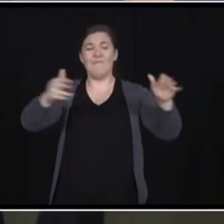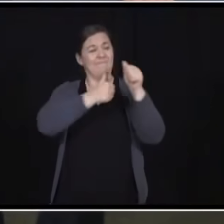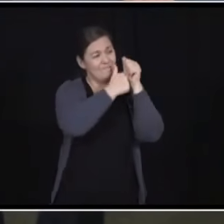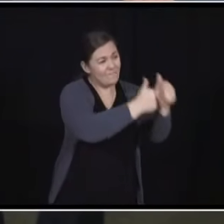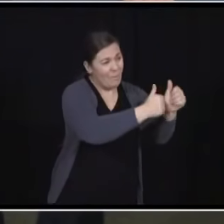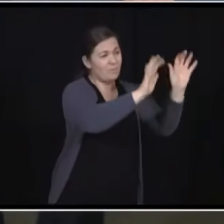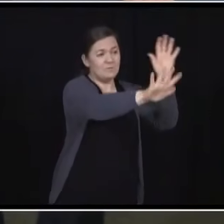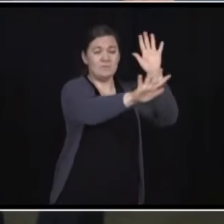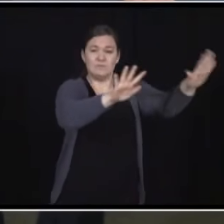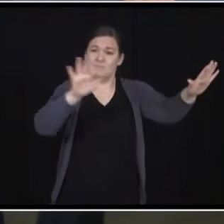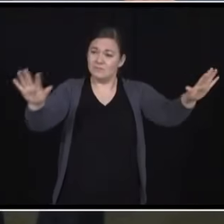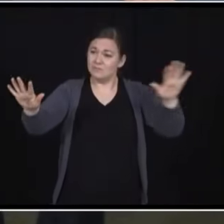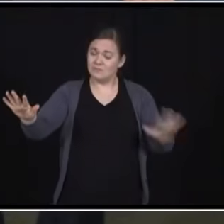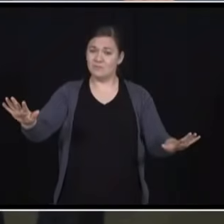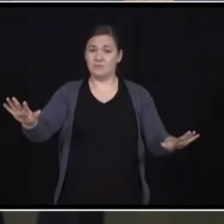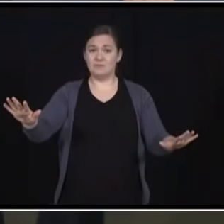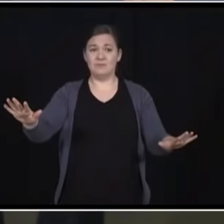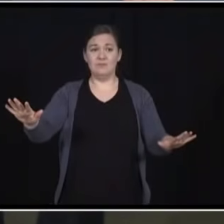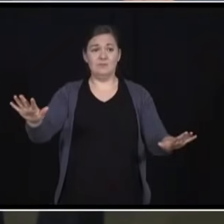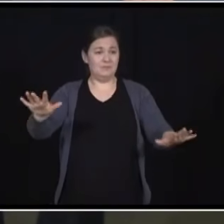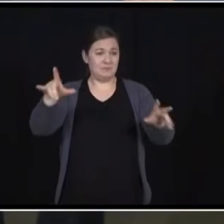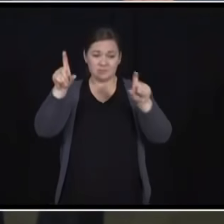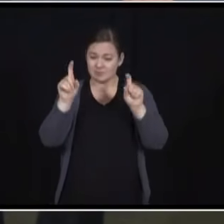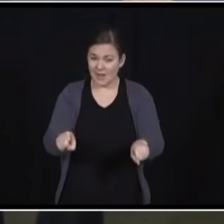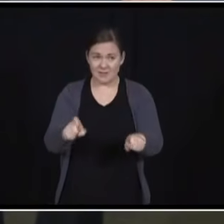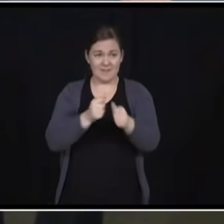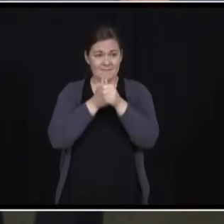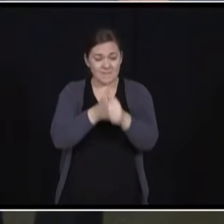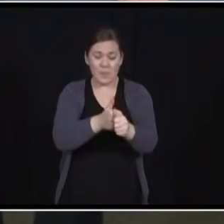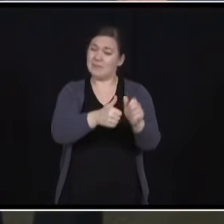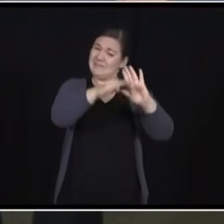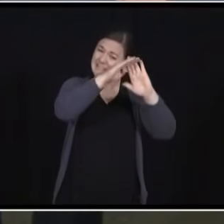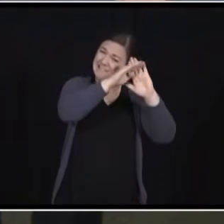lockdown and all these other categories at whatever public health region